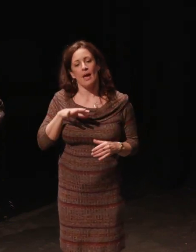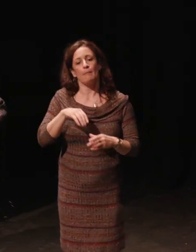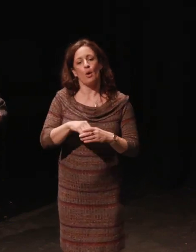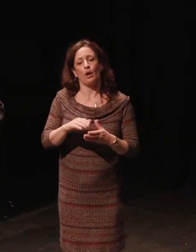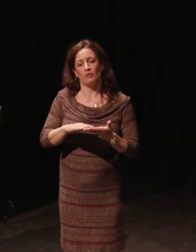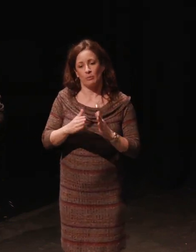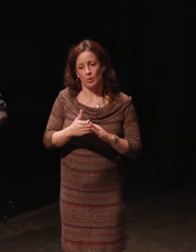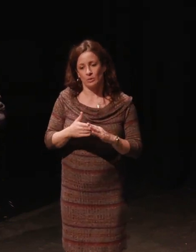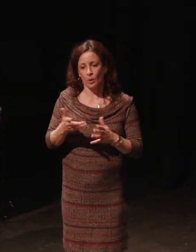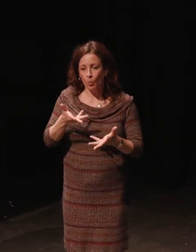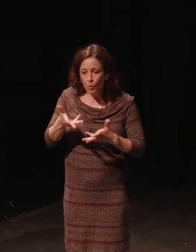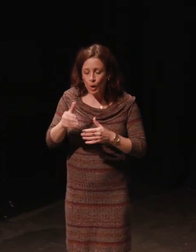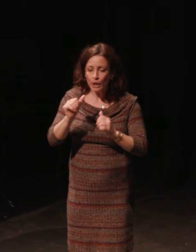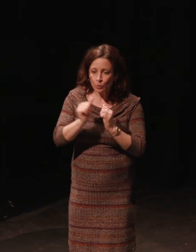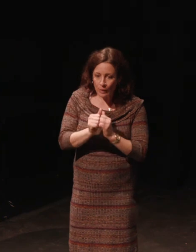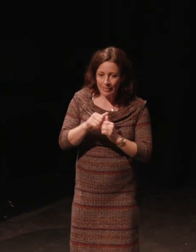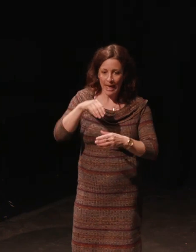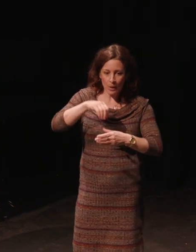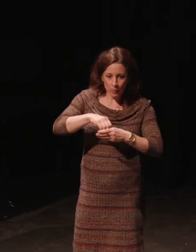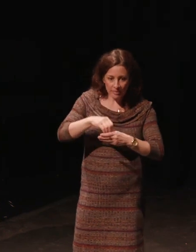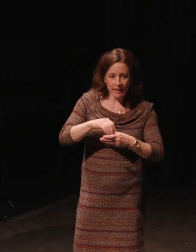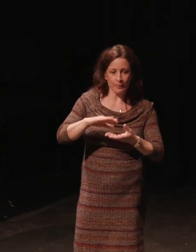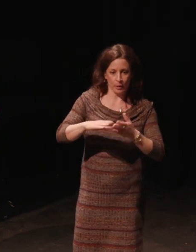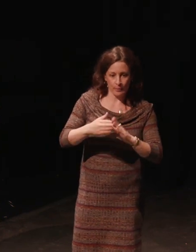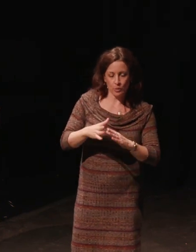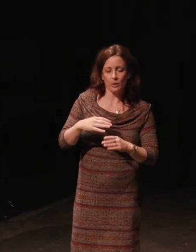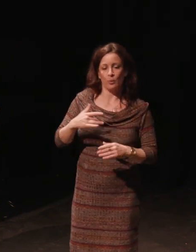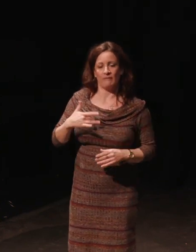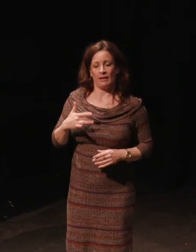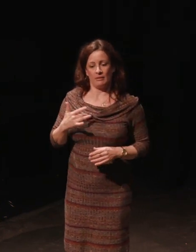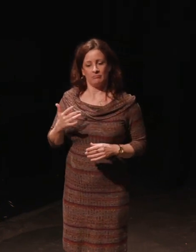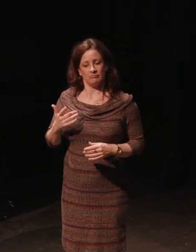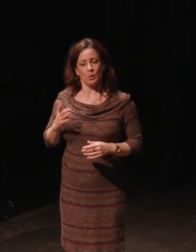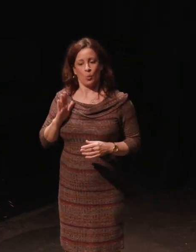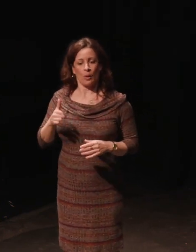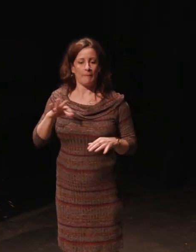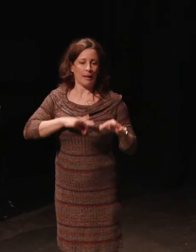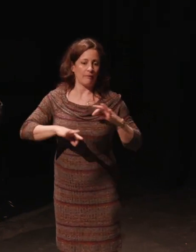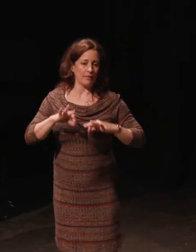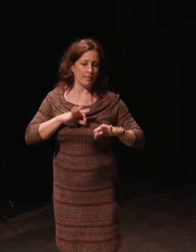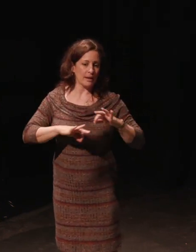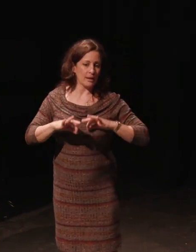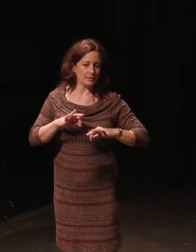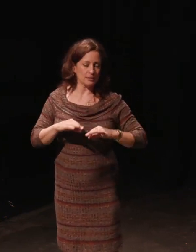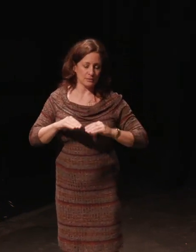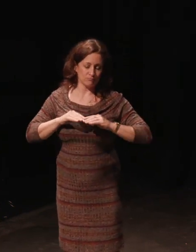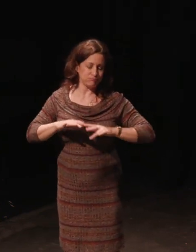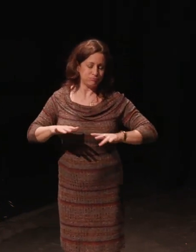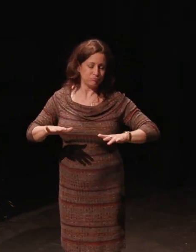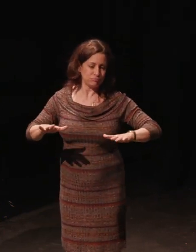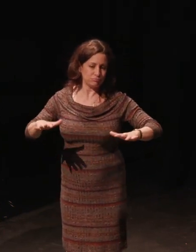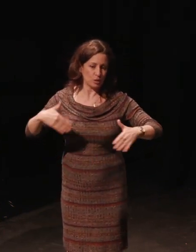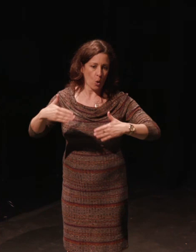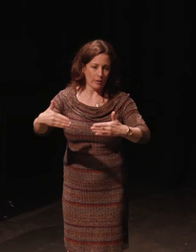we're working with and within that community, and we think it's only going to benefit things just a ton as we move forward.